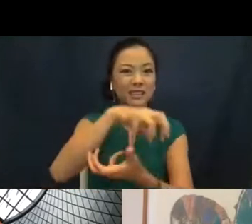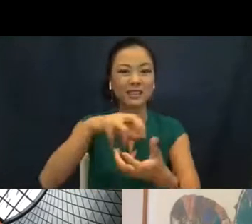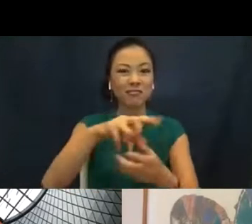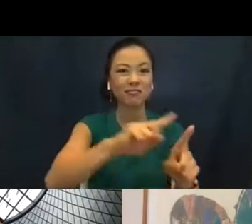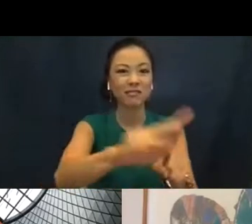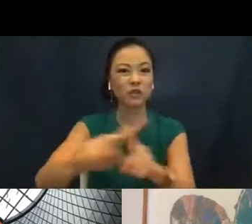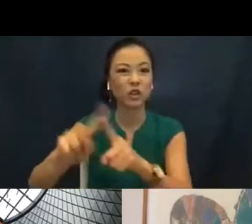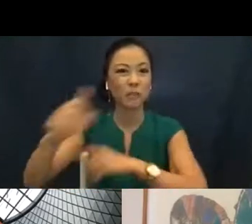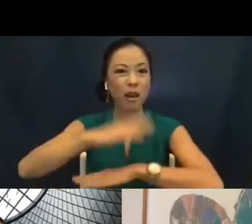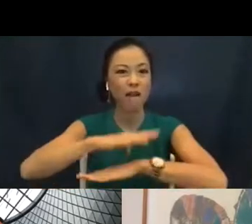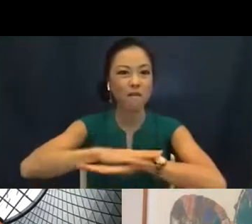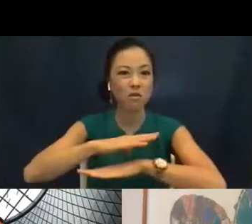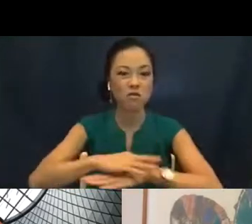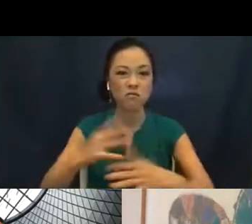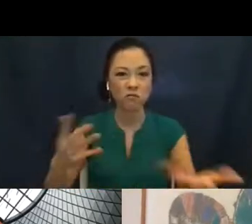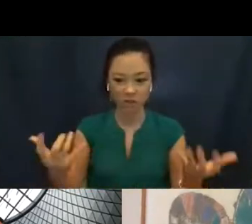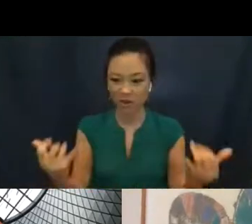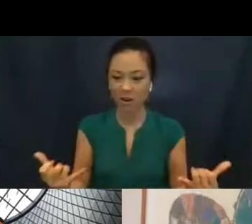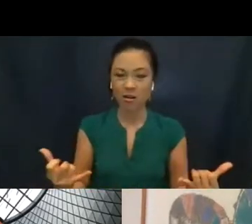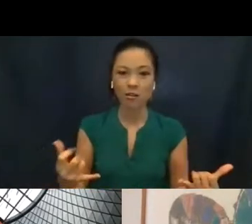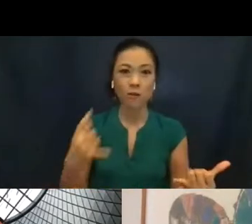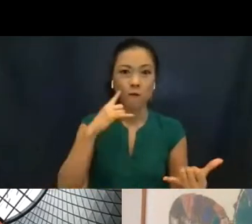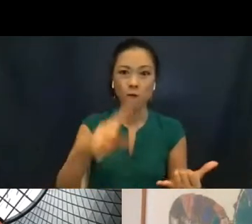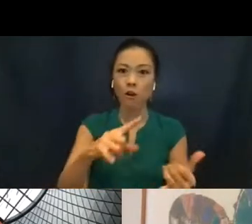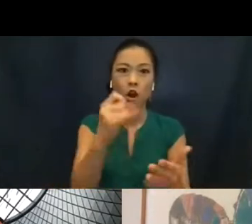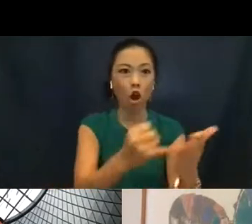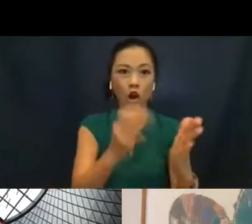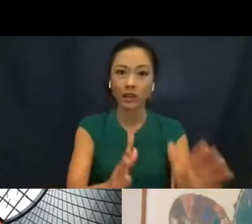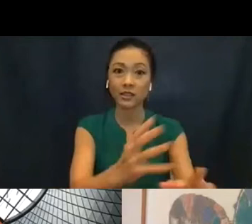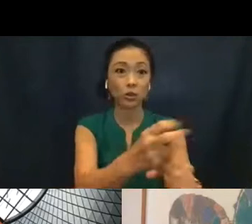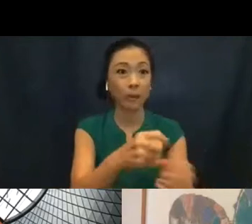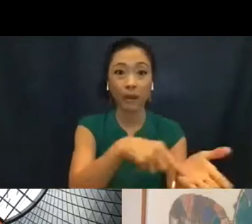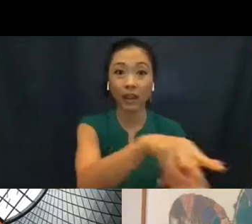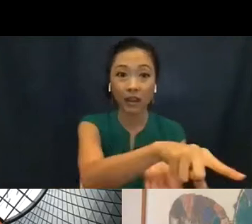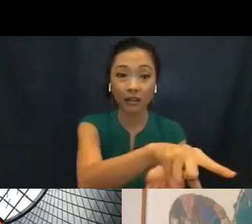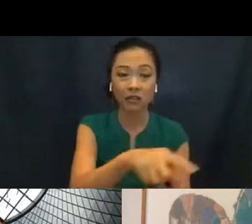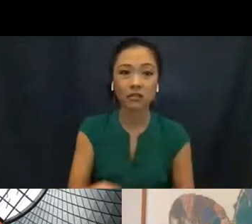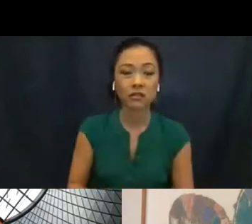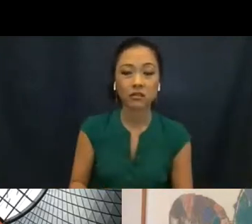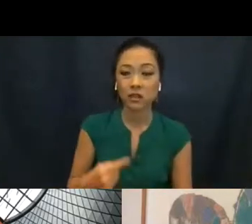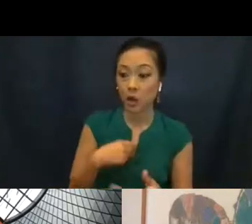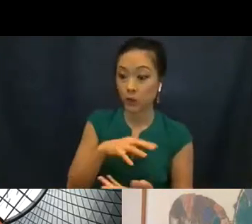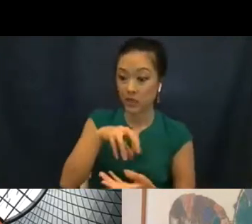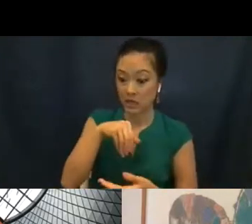artists paid. I was in the middle of a major project